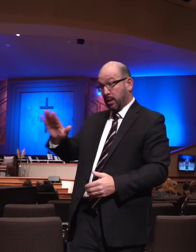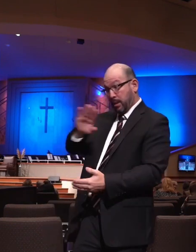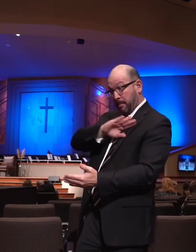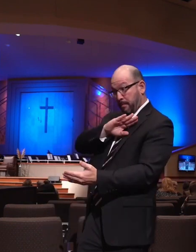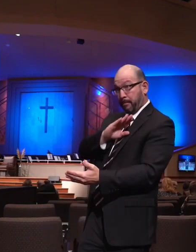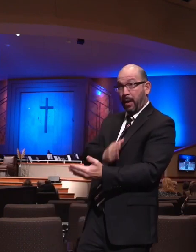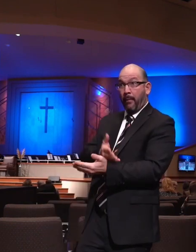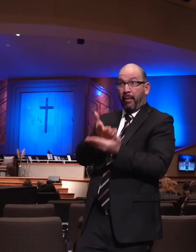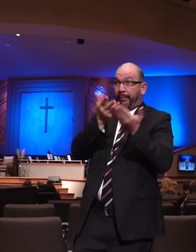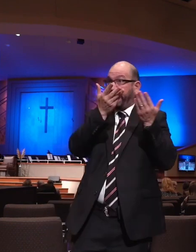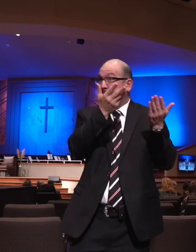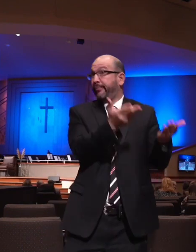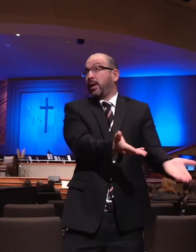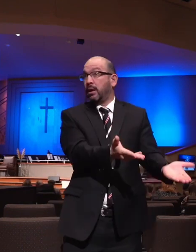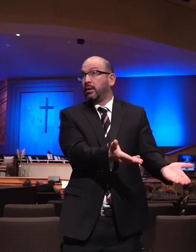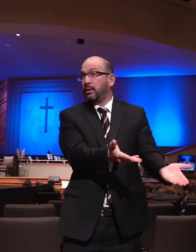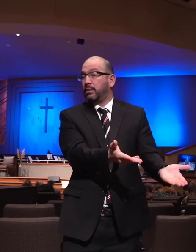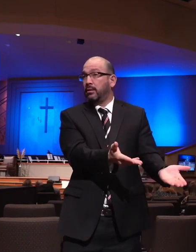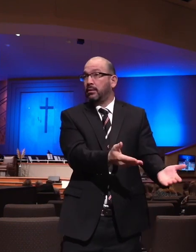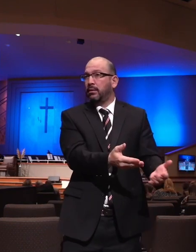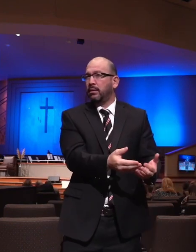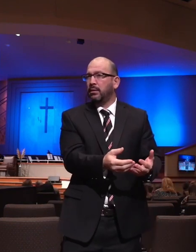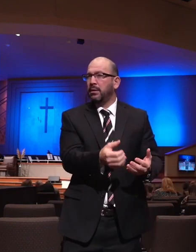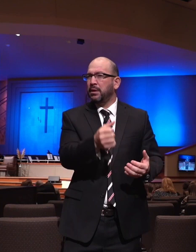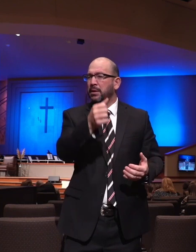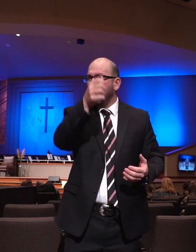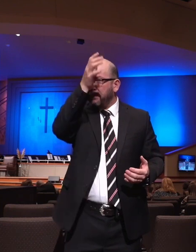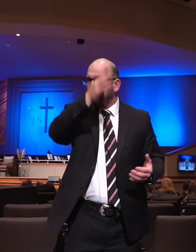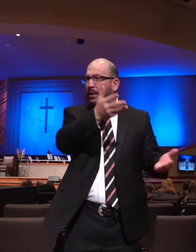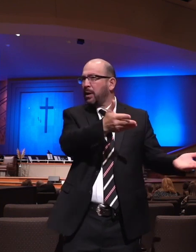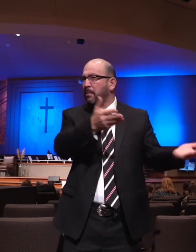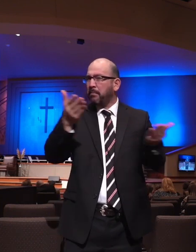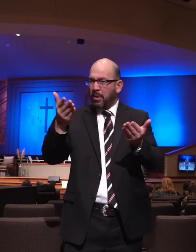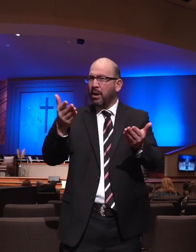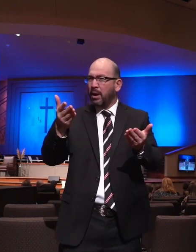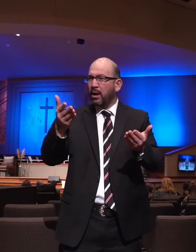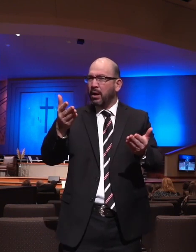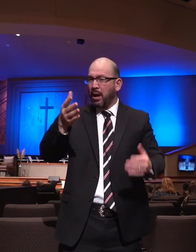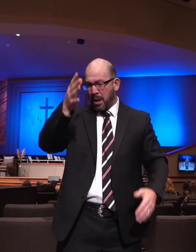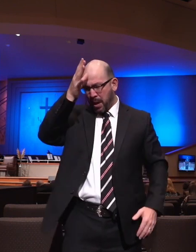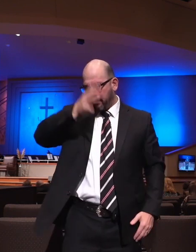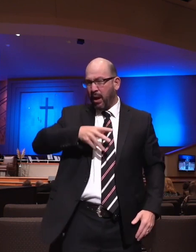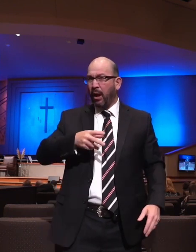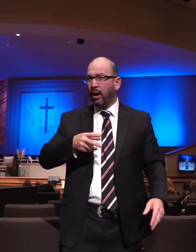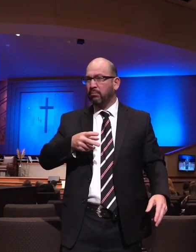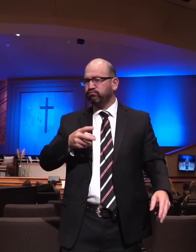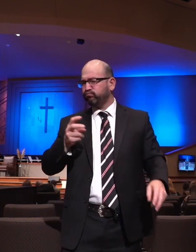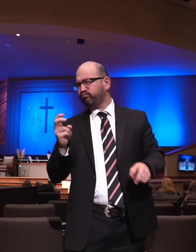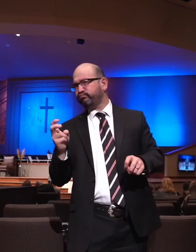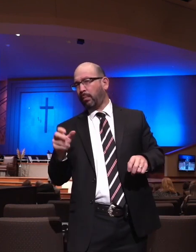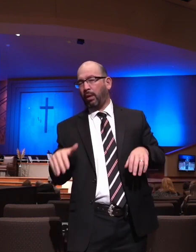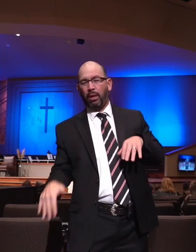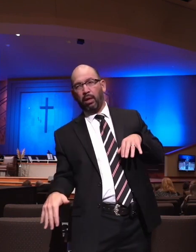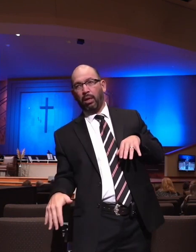them and behold men brought in a bed a man which was taken with a palsy and